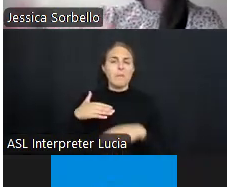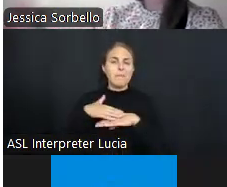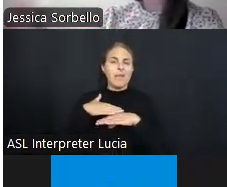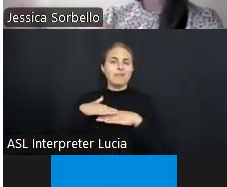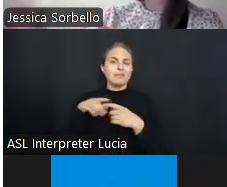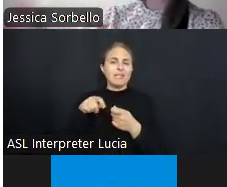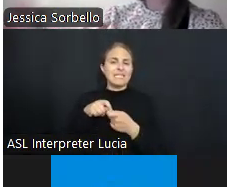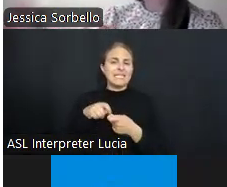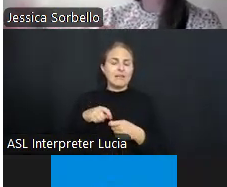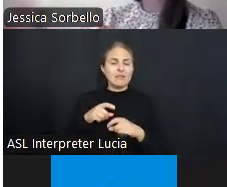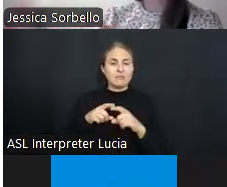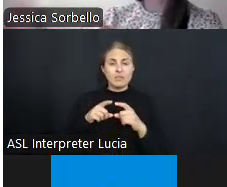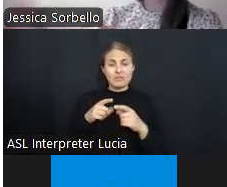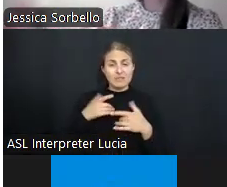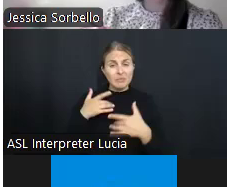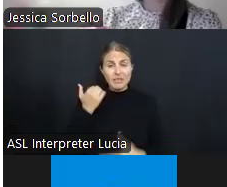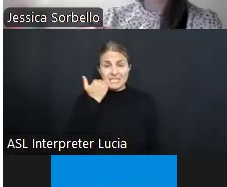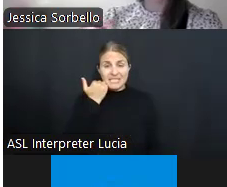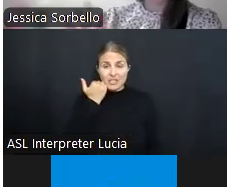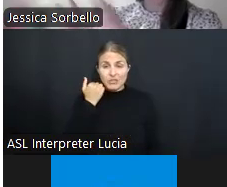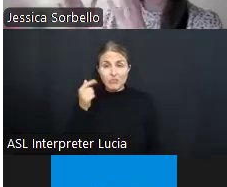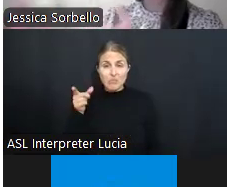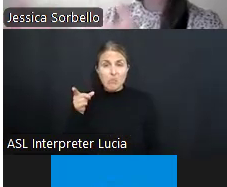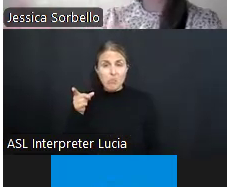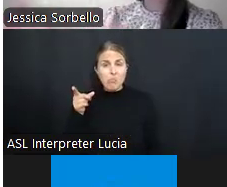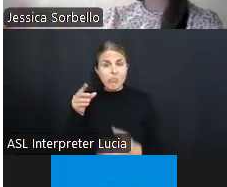situation where there is, you know, a start,